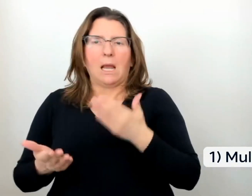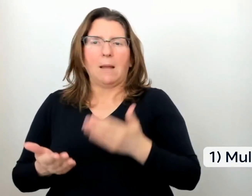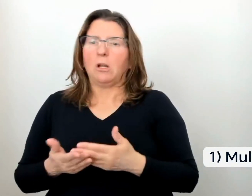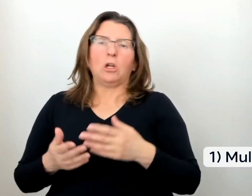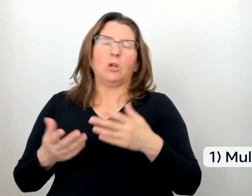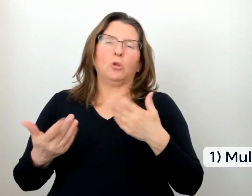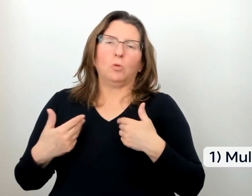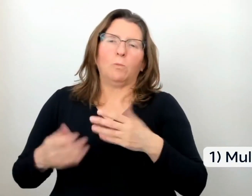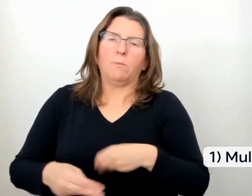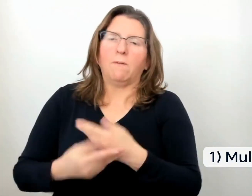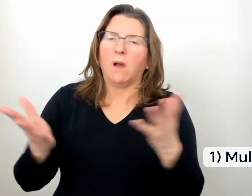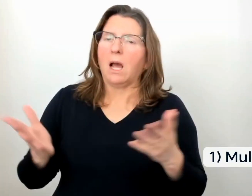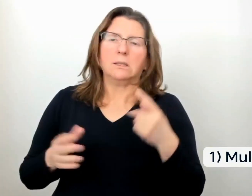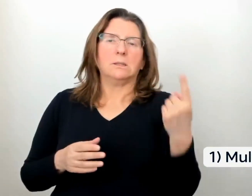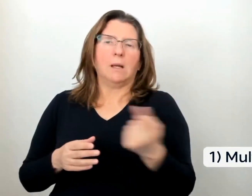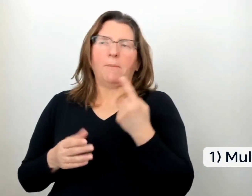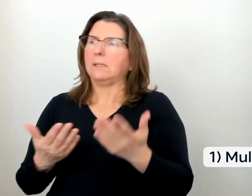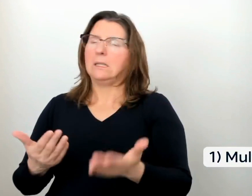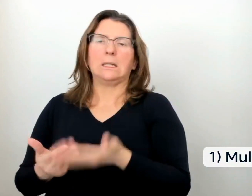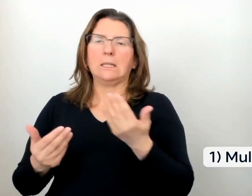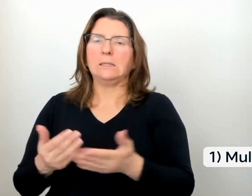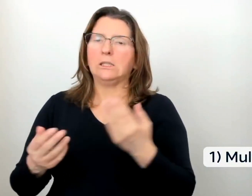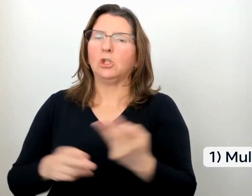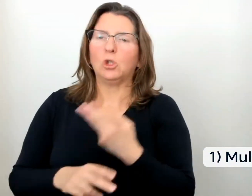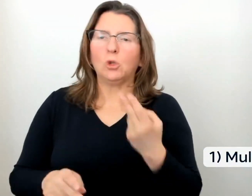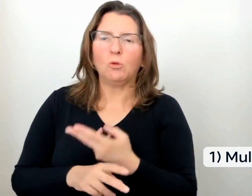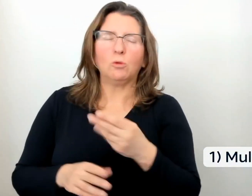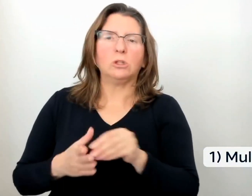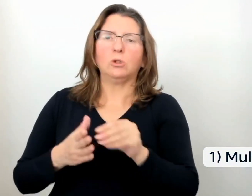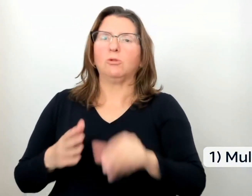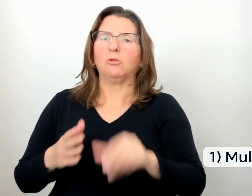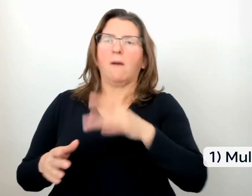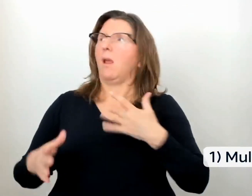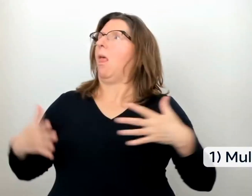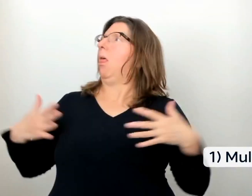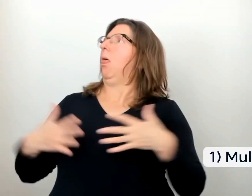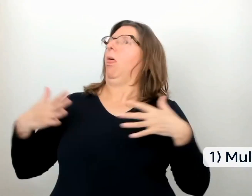Maybe the content is complex, so you start with doing something rather easy . . .